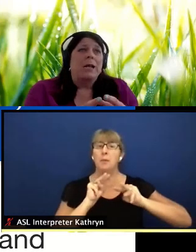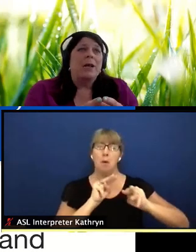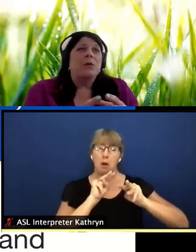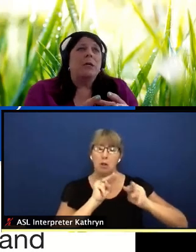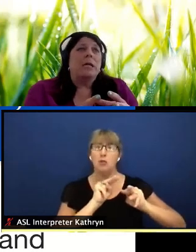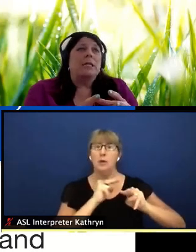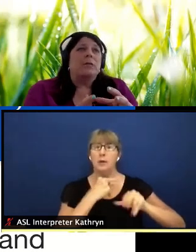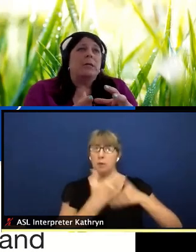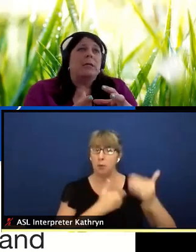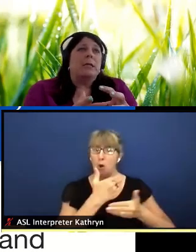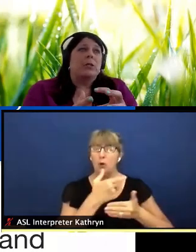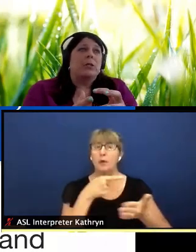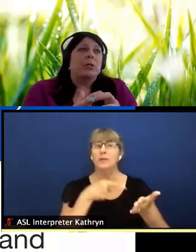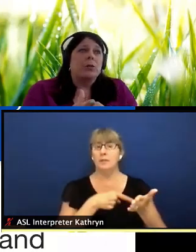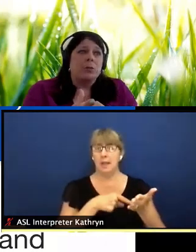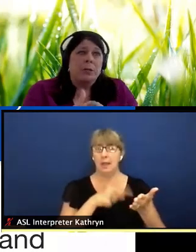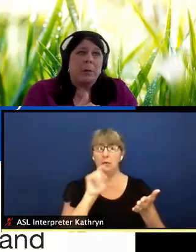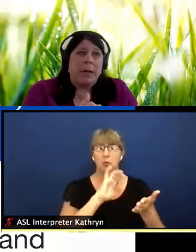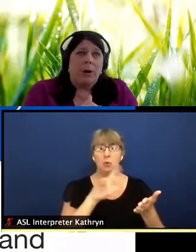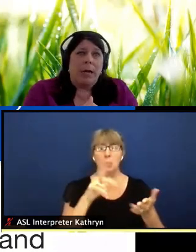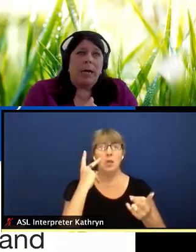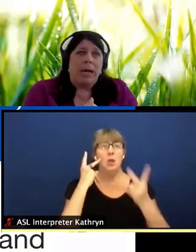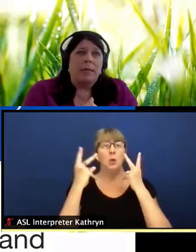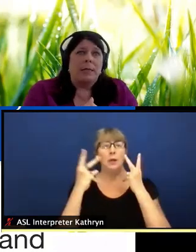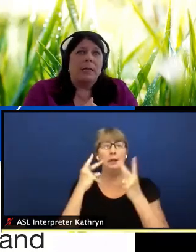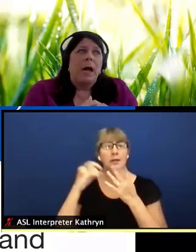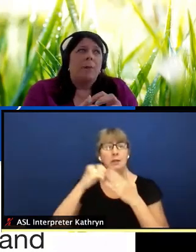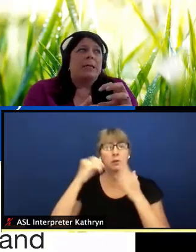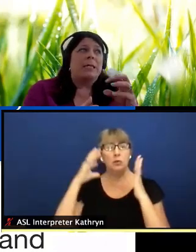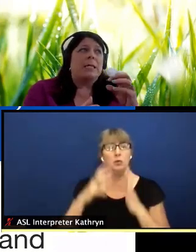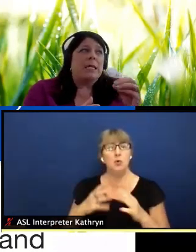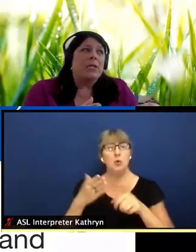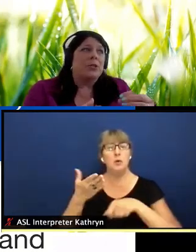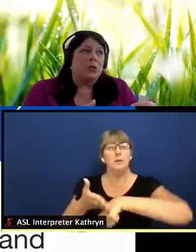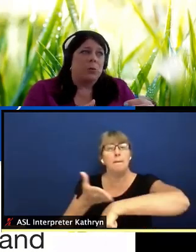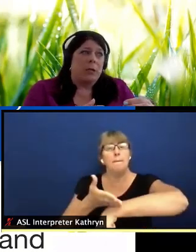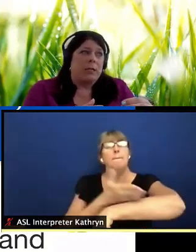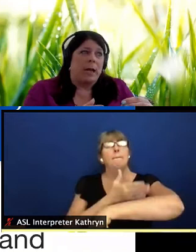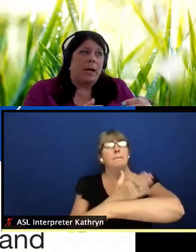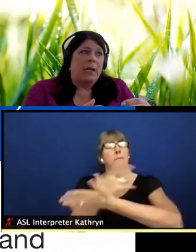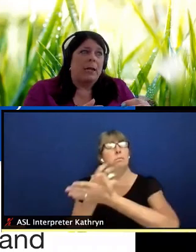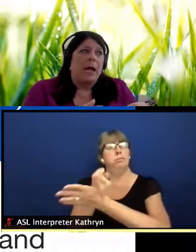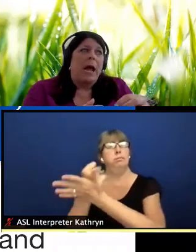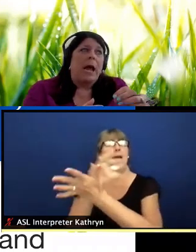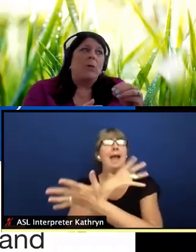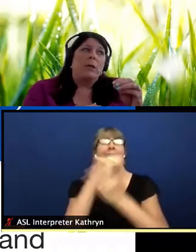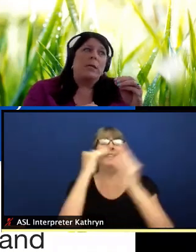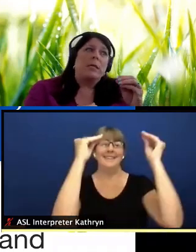not only did we see the students make great gains. But the teachers were excited. And when the